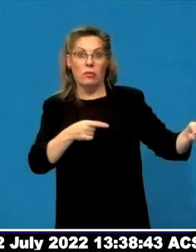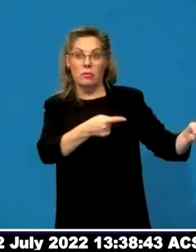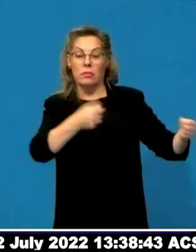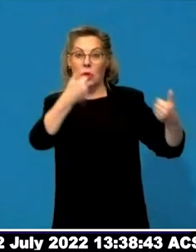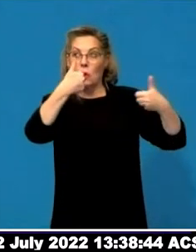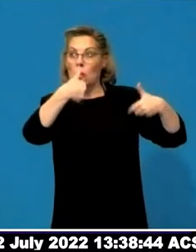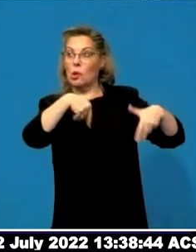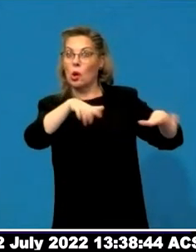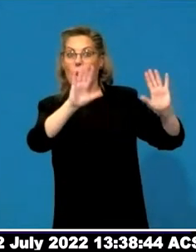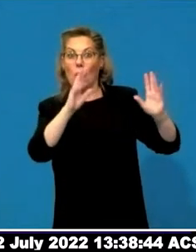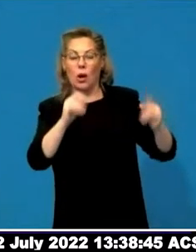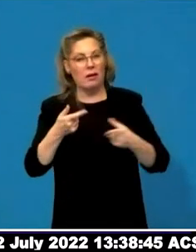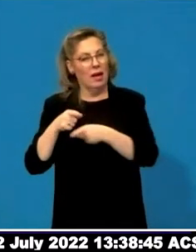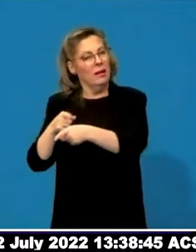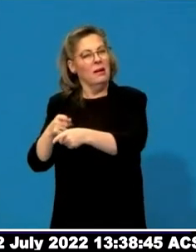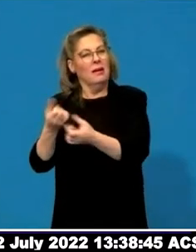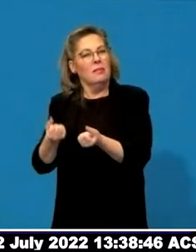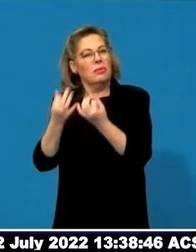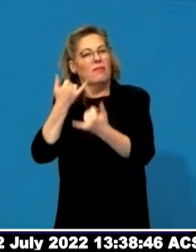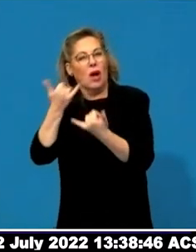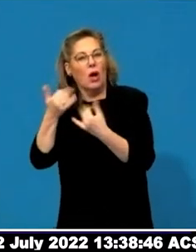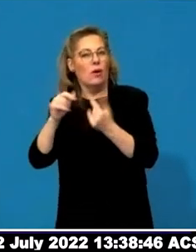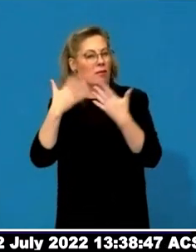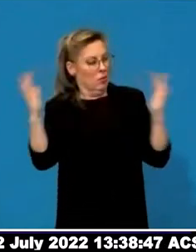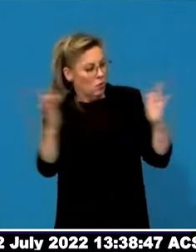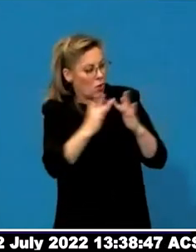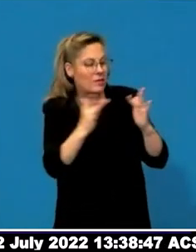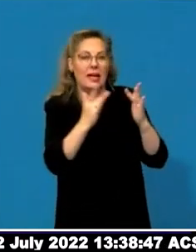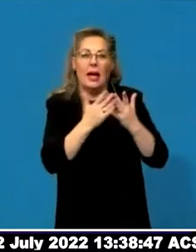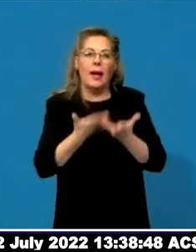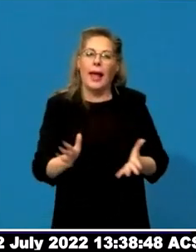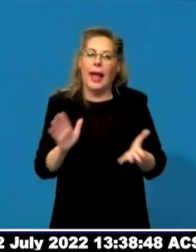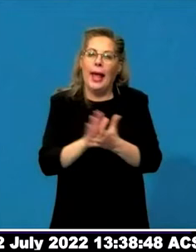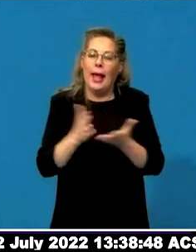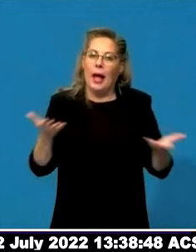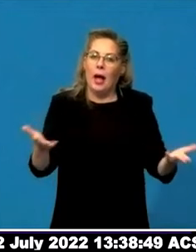to maintain contact and cultural connection,